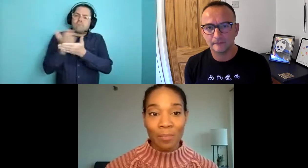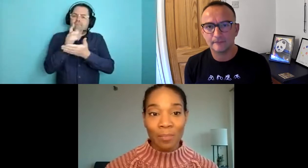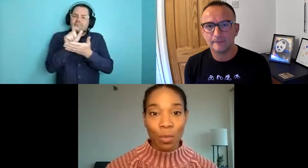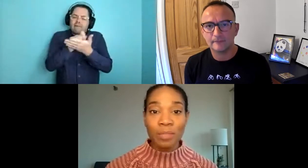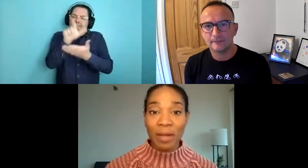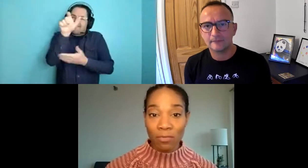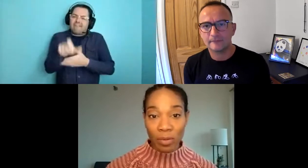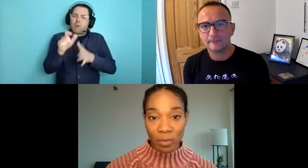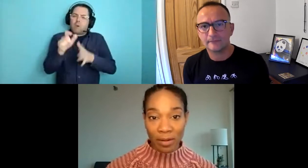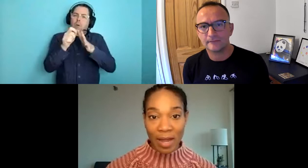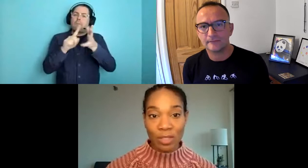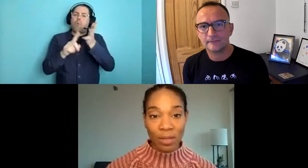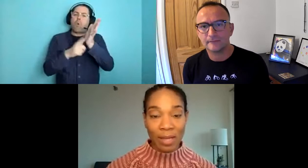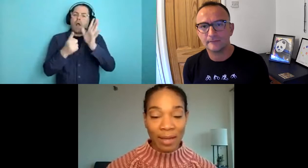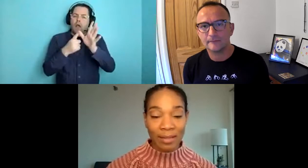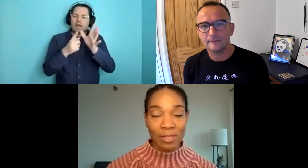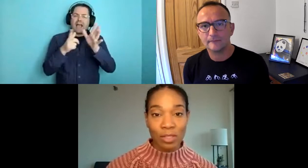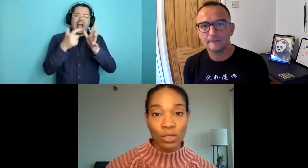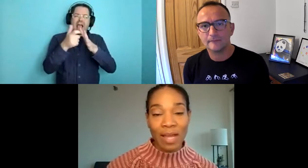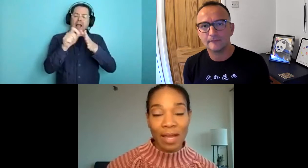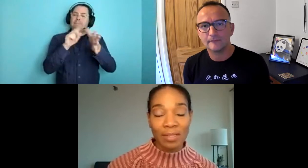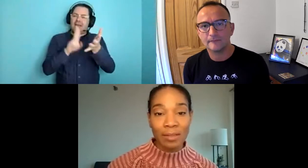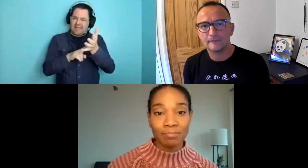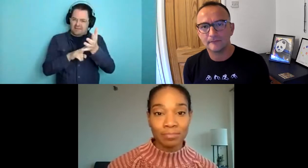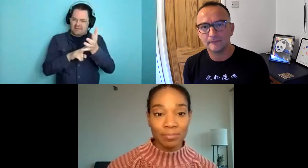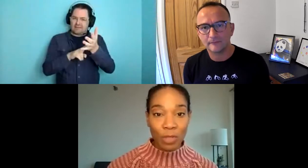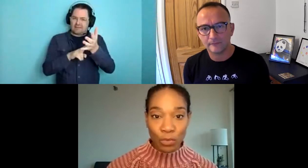about inclusivity and when I talk about diversity I